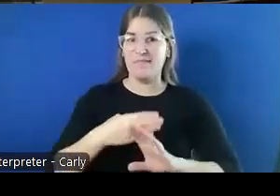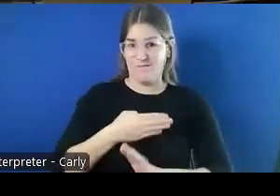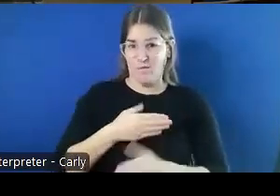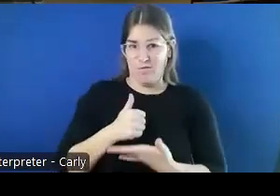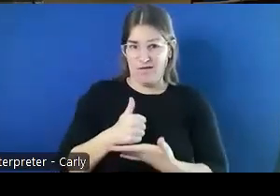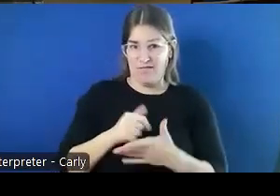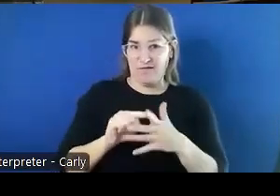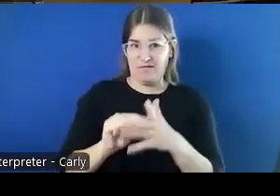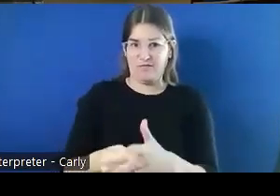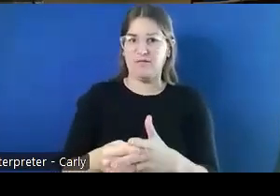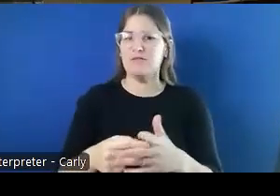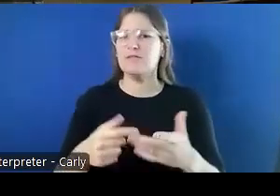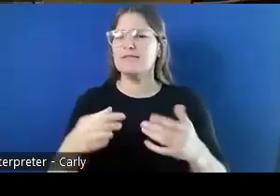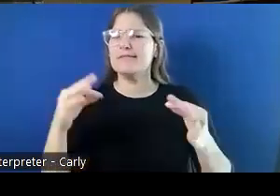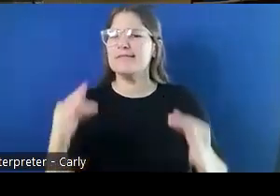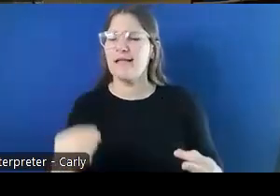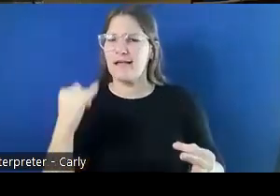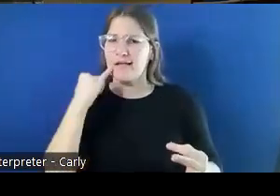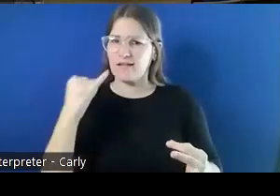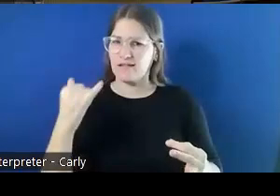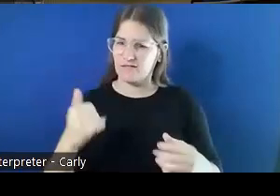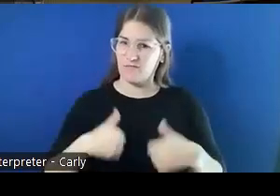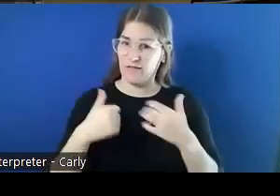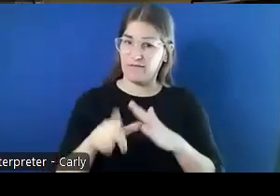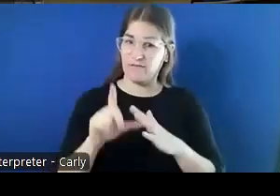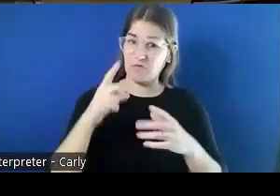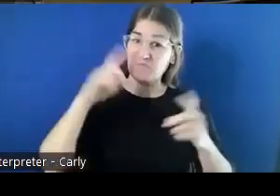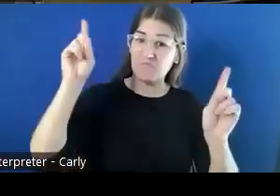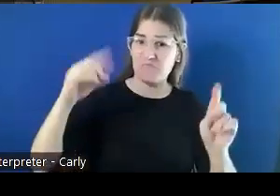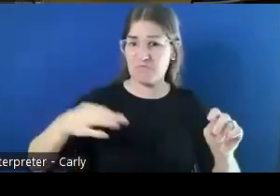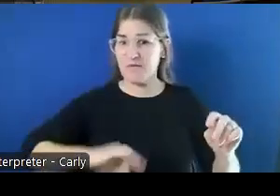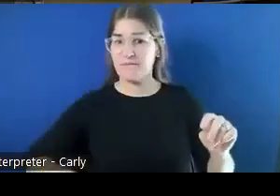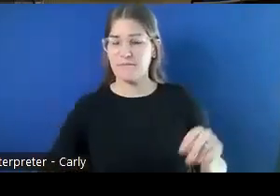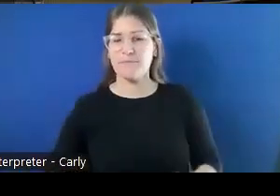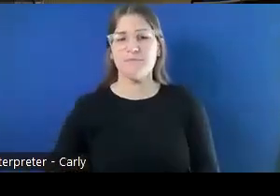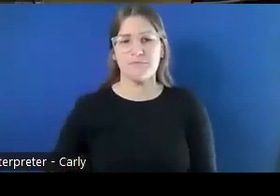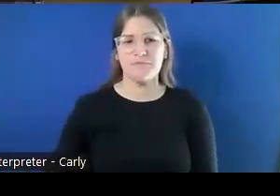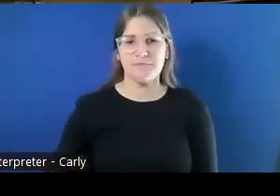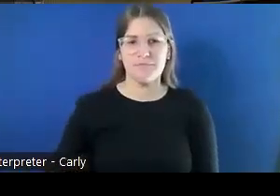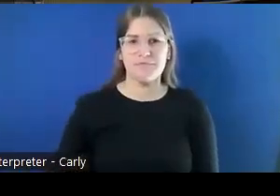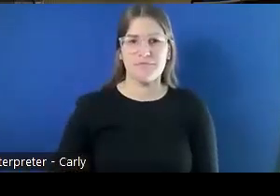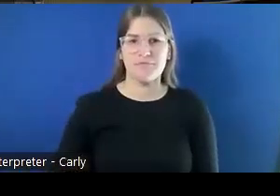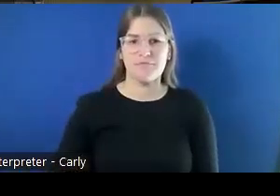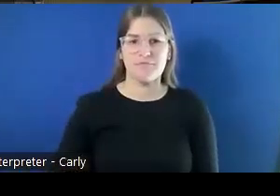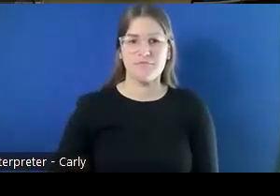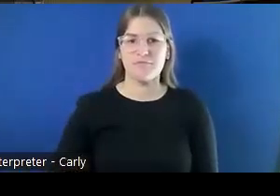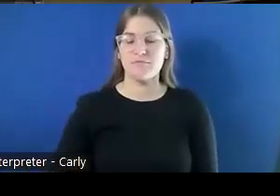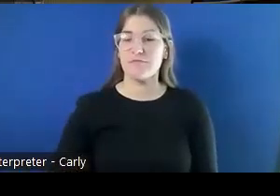Life review might be effective and useful yeah so we used a relationship closeness measure um the